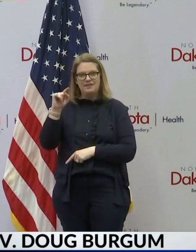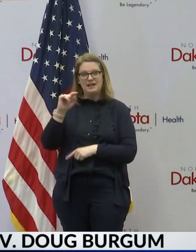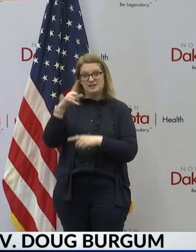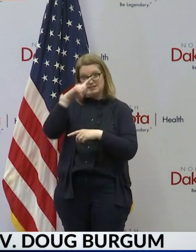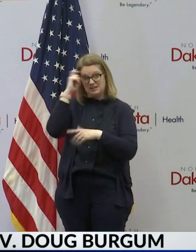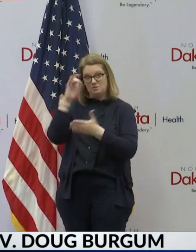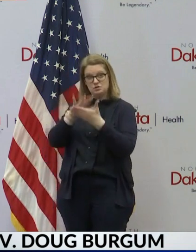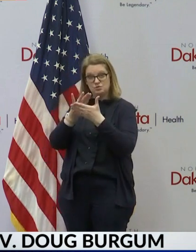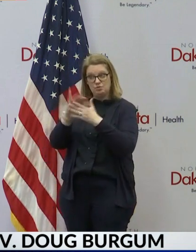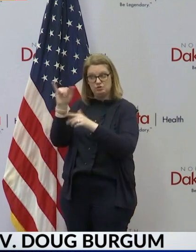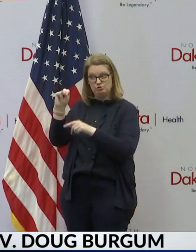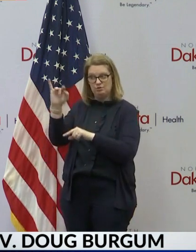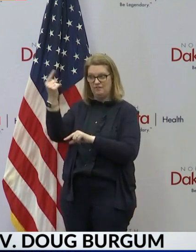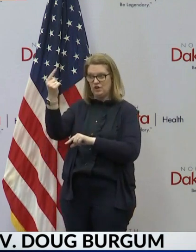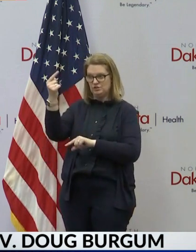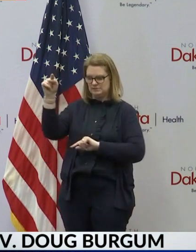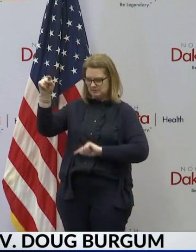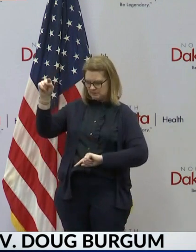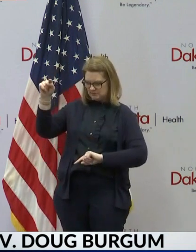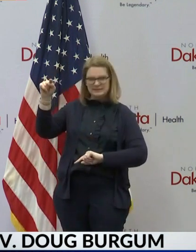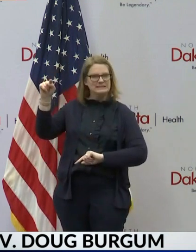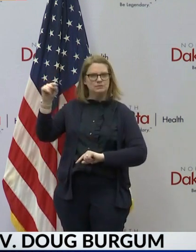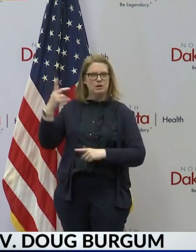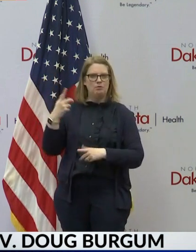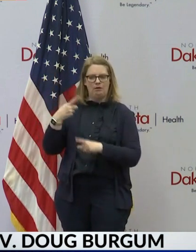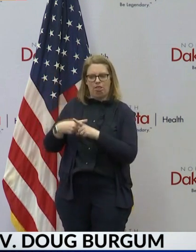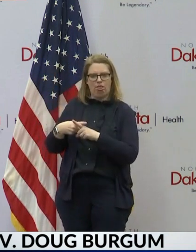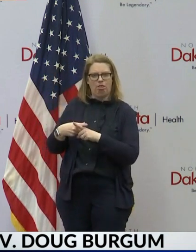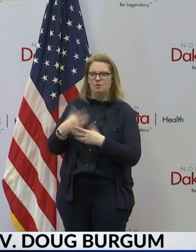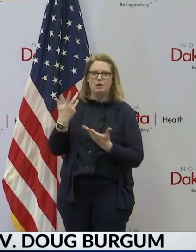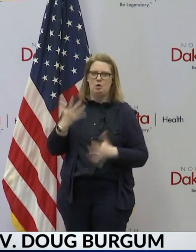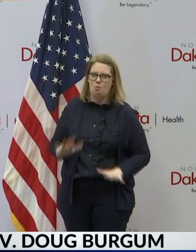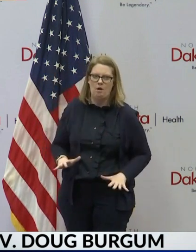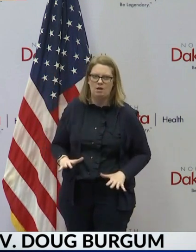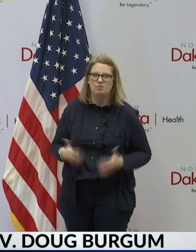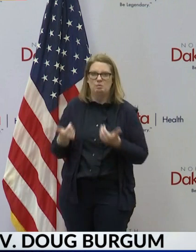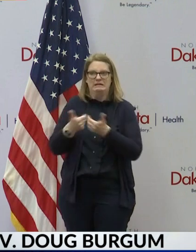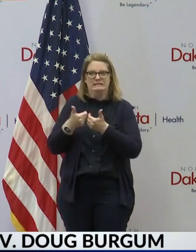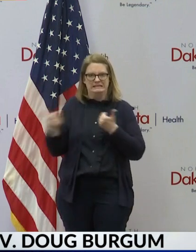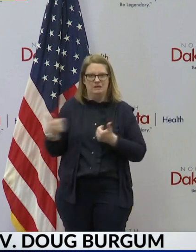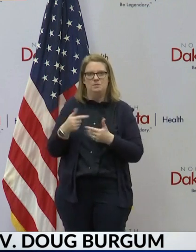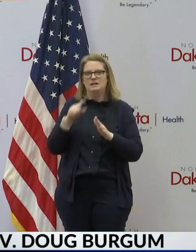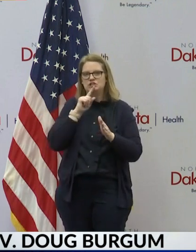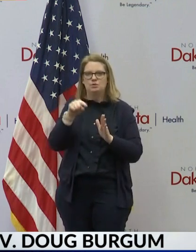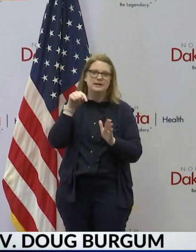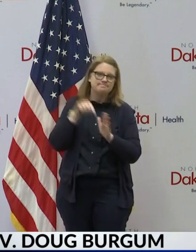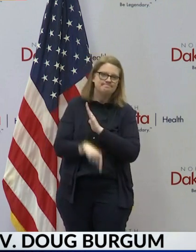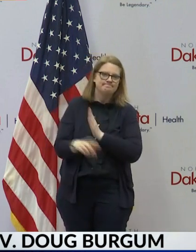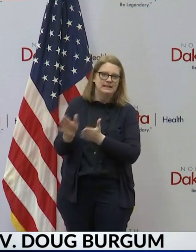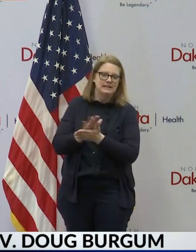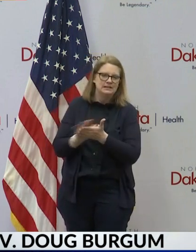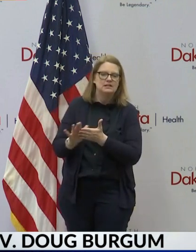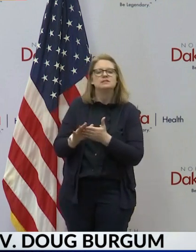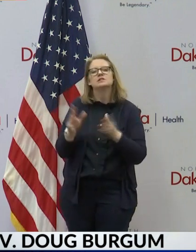RETURN OR COME AND GO, THAT ENDS ON THE END OF MAY AND SUMMER SCHOOL STARTS JUNE 1st, WE'RE